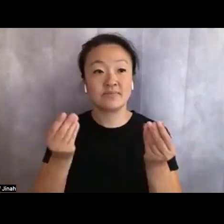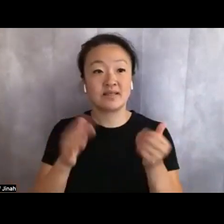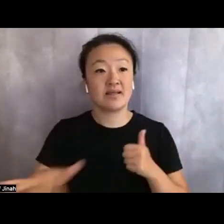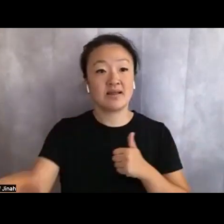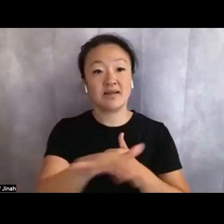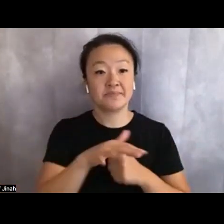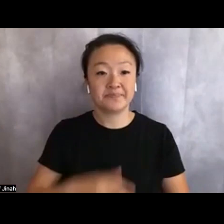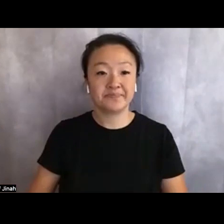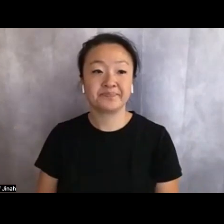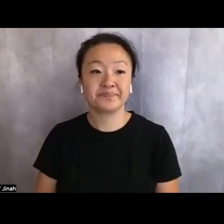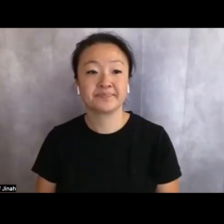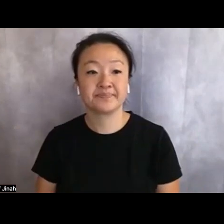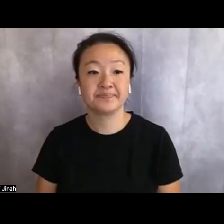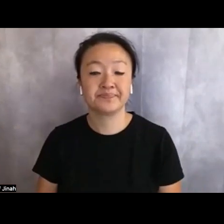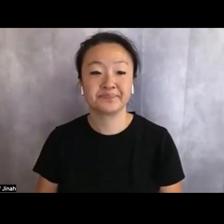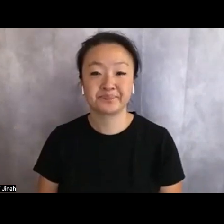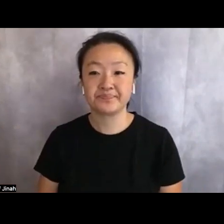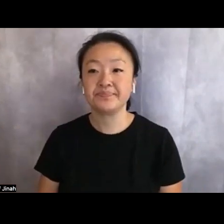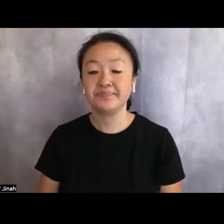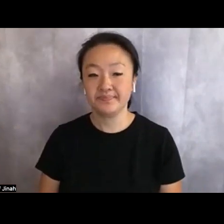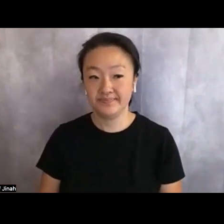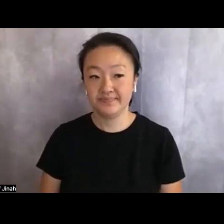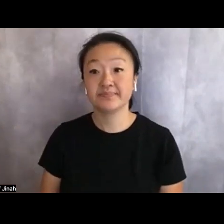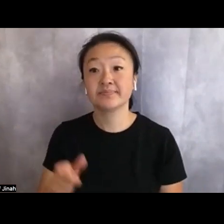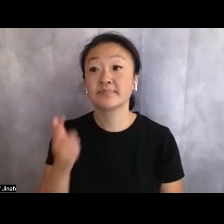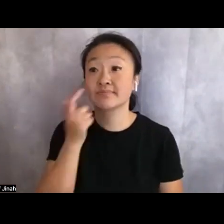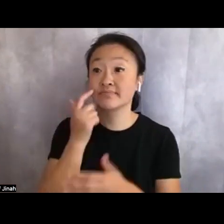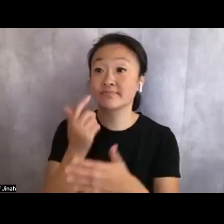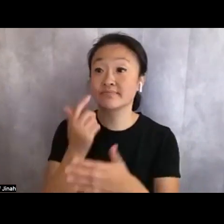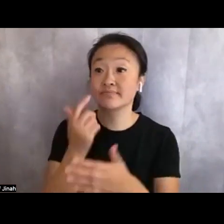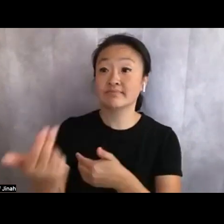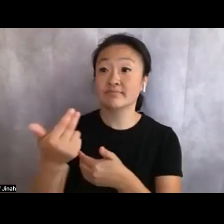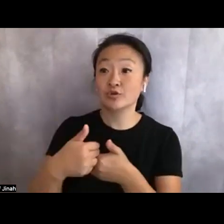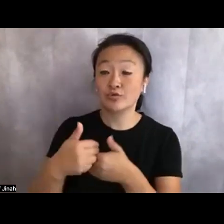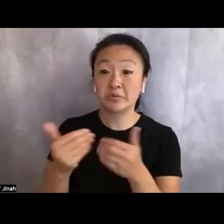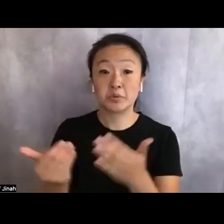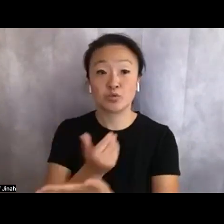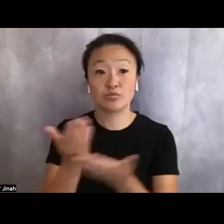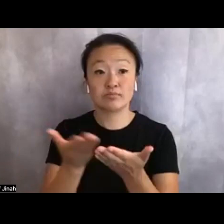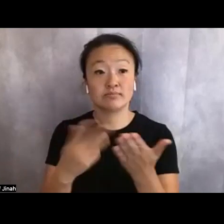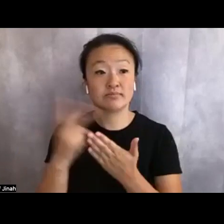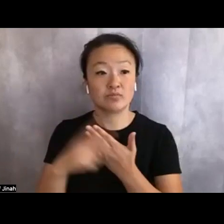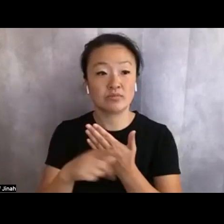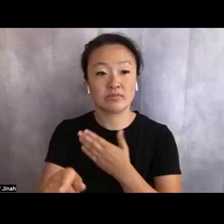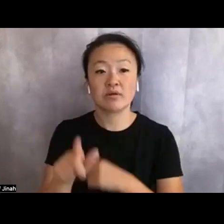For those of you who are new to us, please visit our website aaww.org, where you can follow us